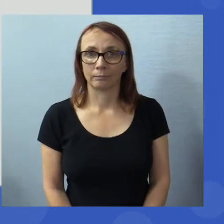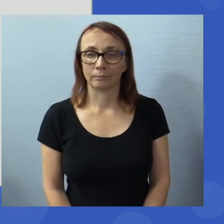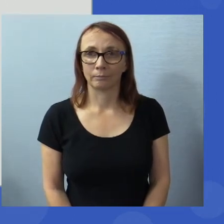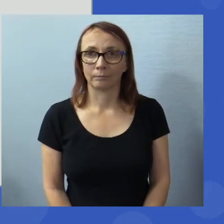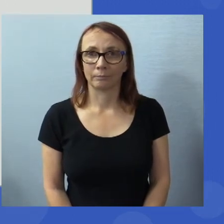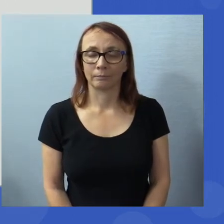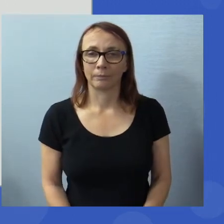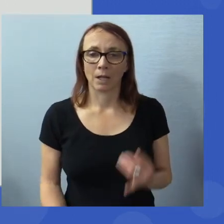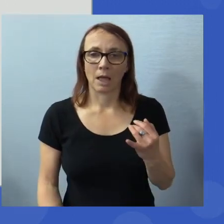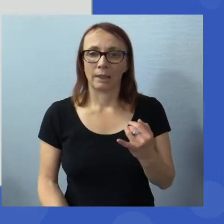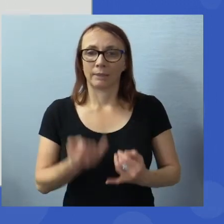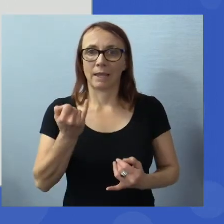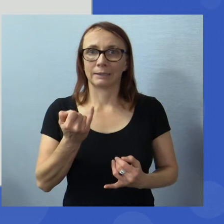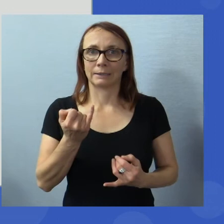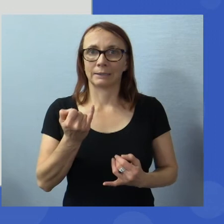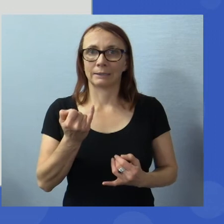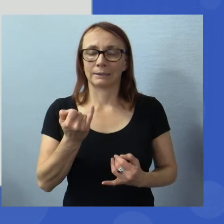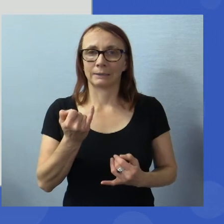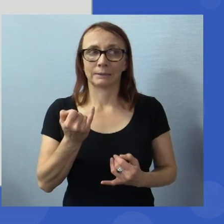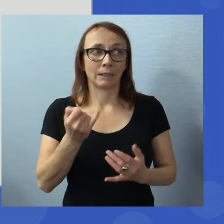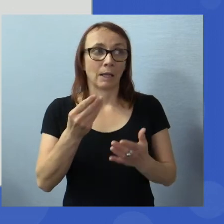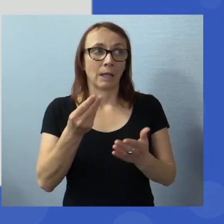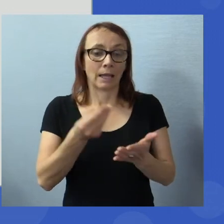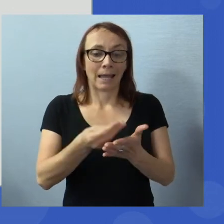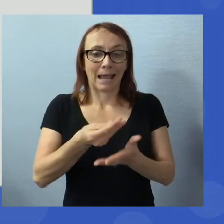to our last statement change the economic system by changing the tax